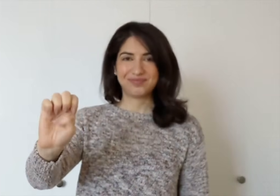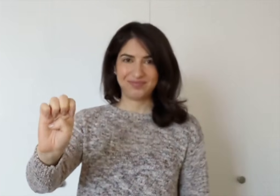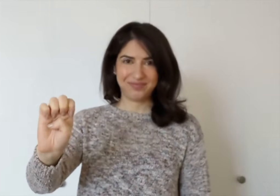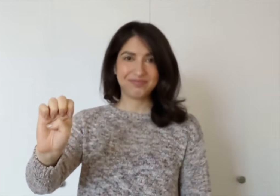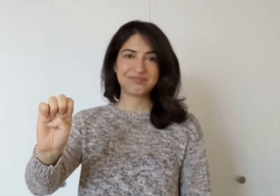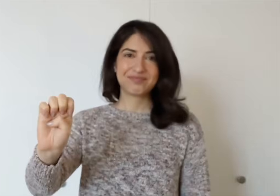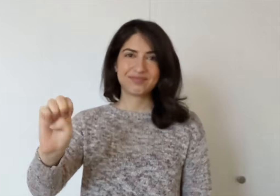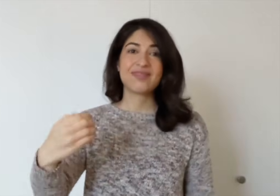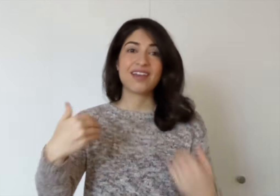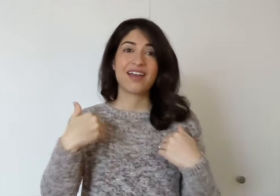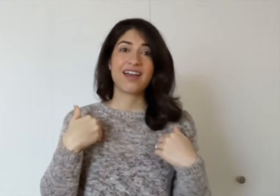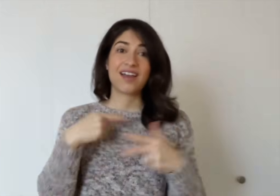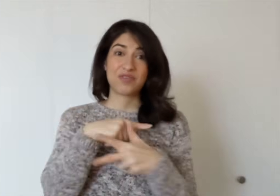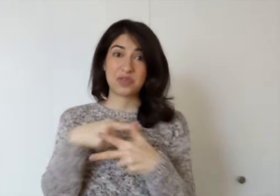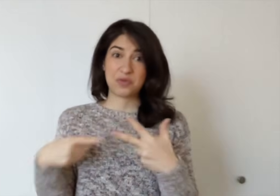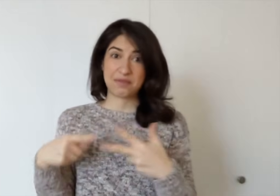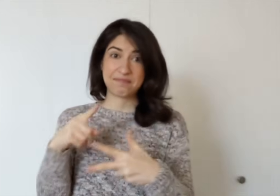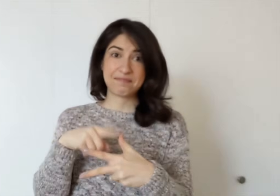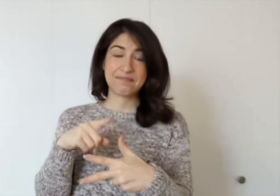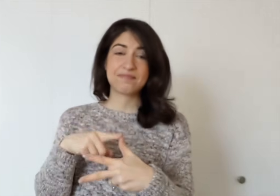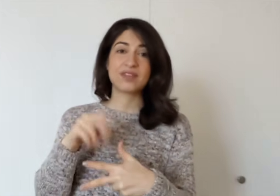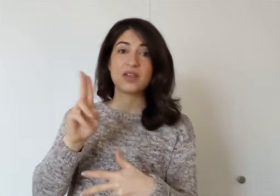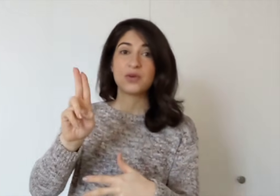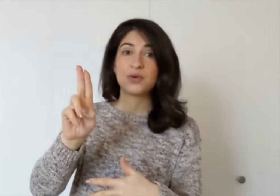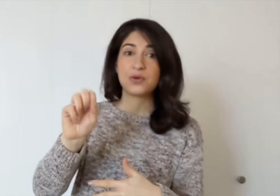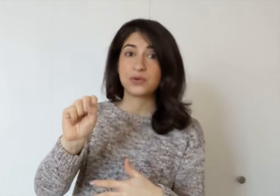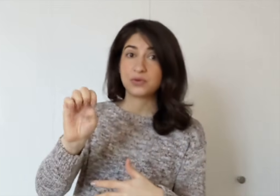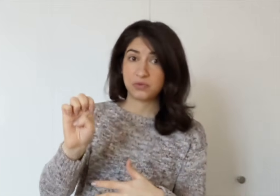Again: "use". There are three words...